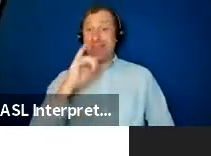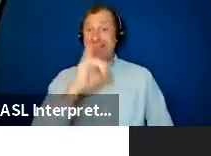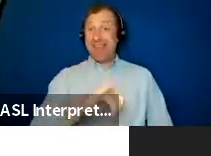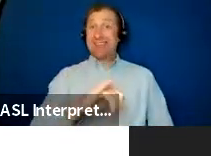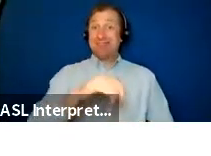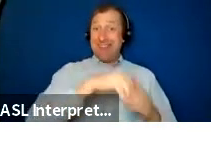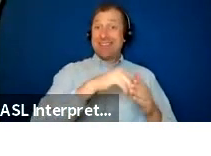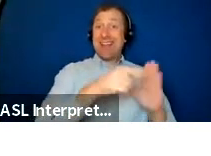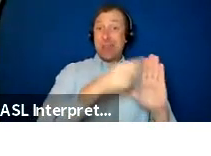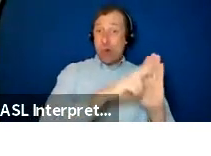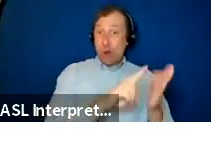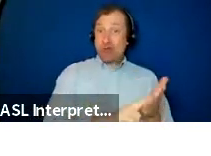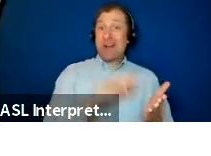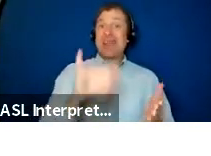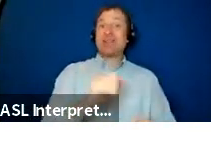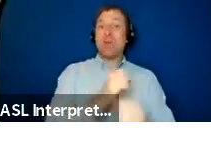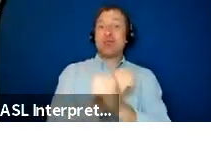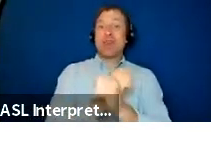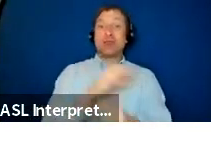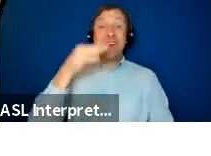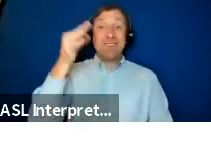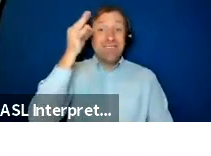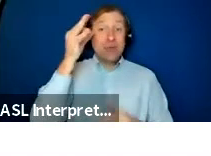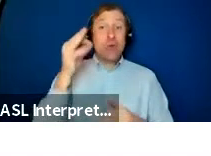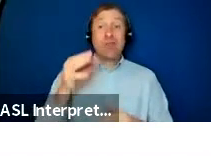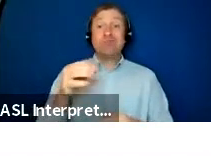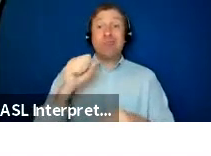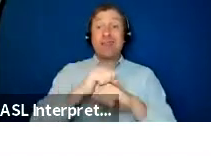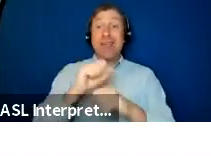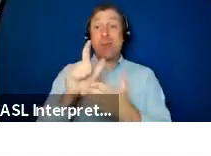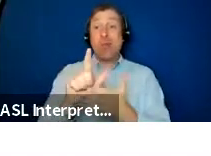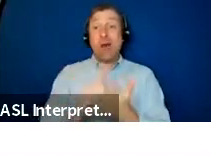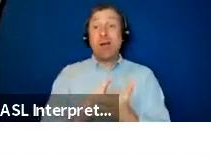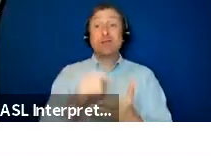It's also a protection and Federal Labor Law. I urge you, if you feel like you're in that situation